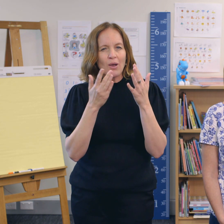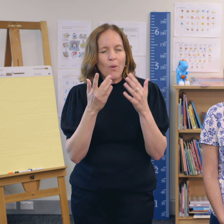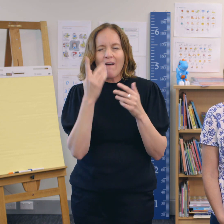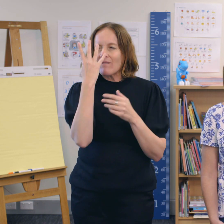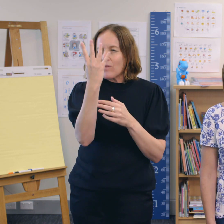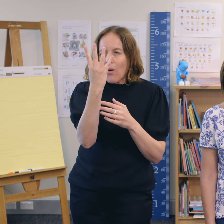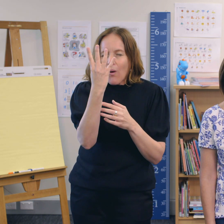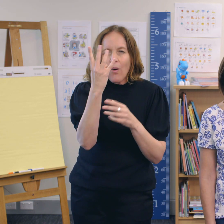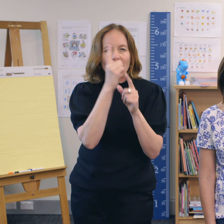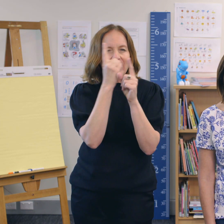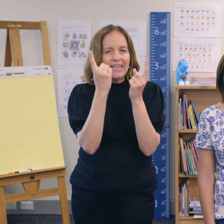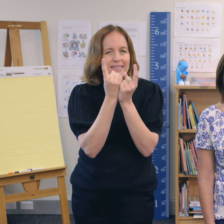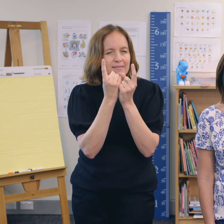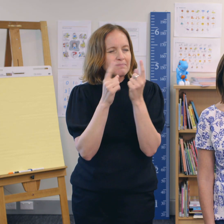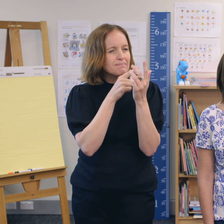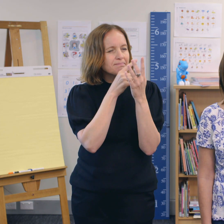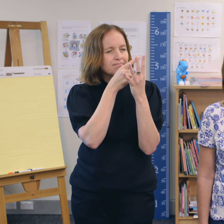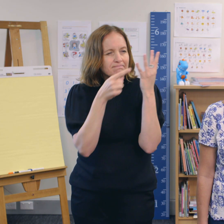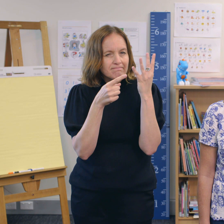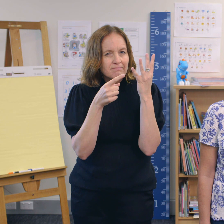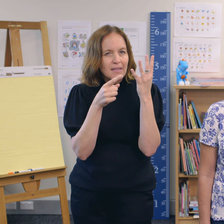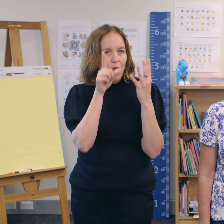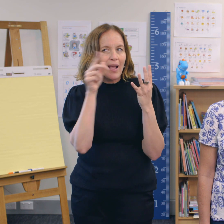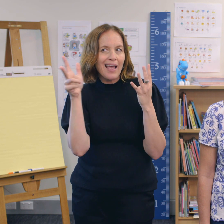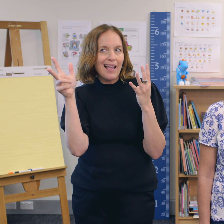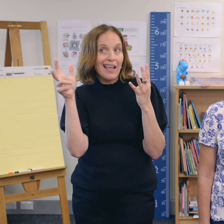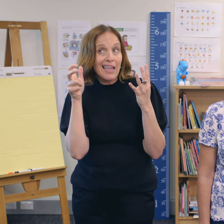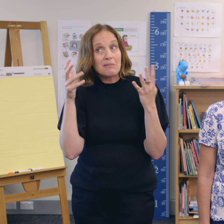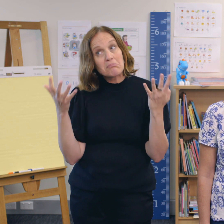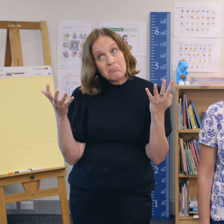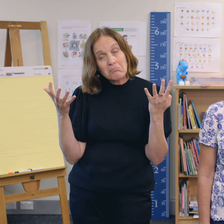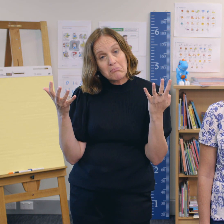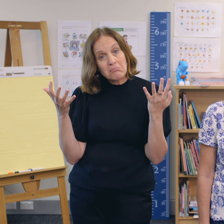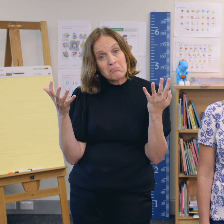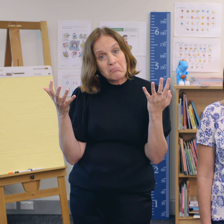What are four things that you can hear?